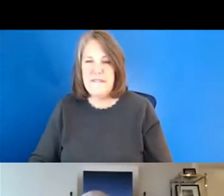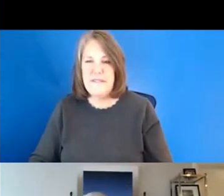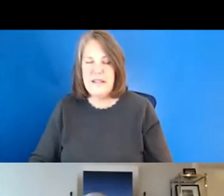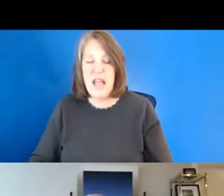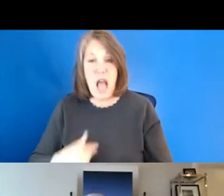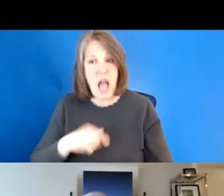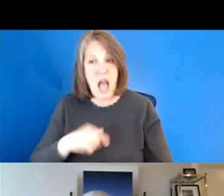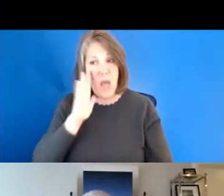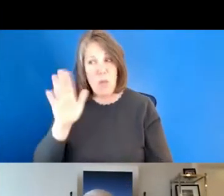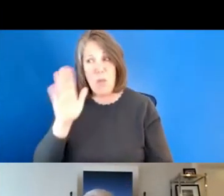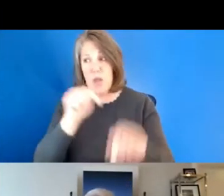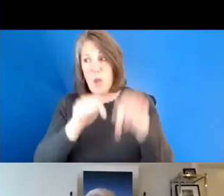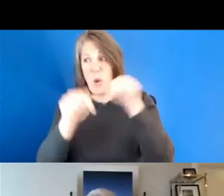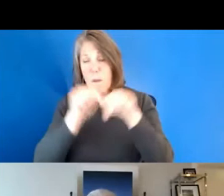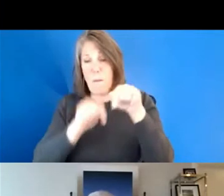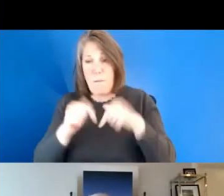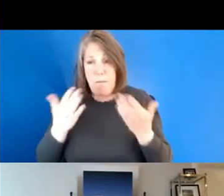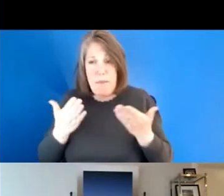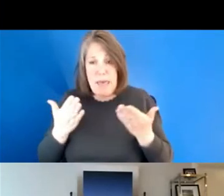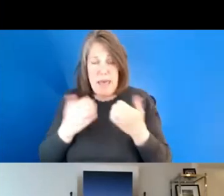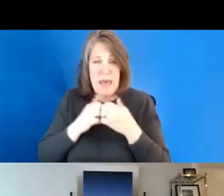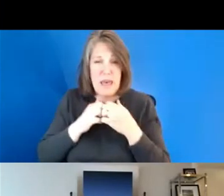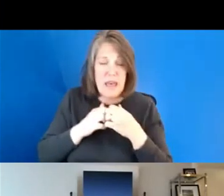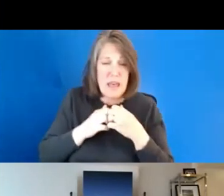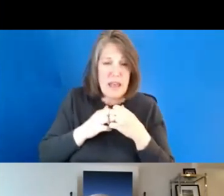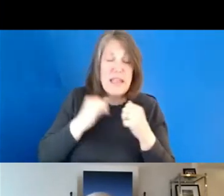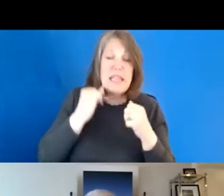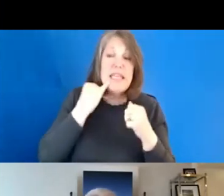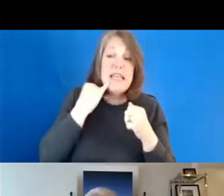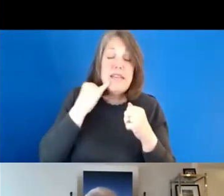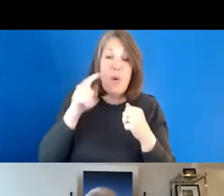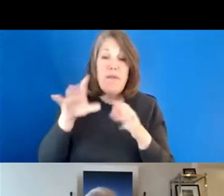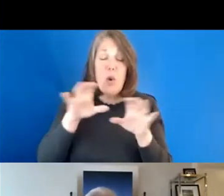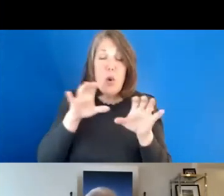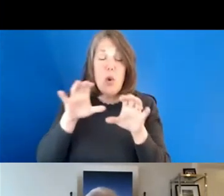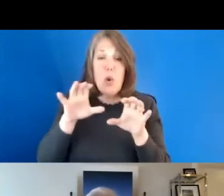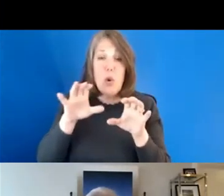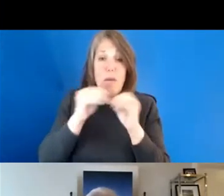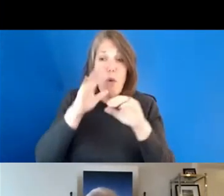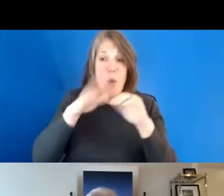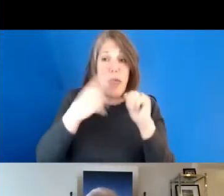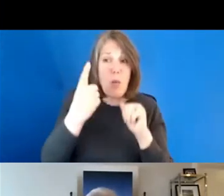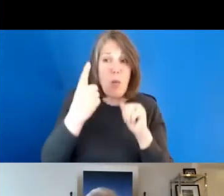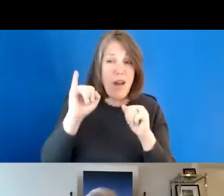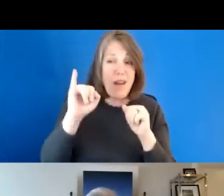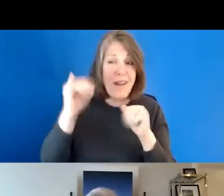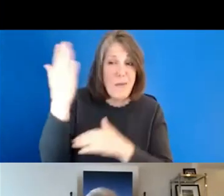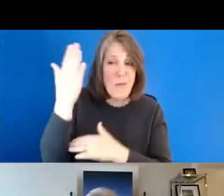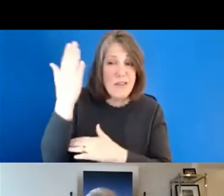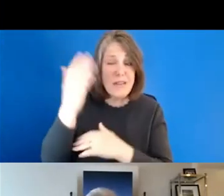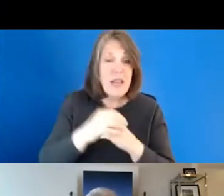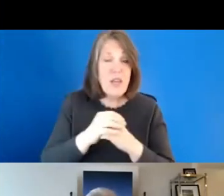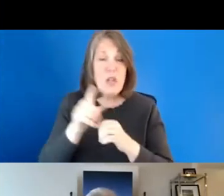back here. So if you are doing more than one iPresentation, you can toggle.